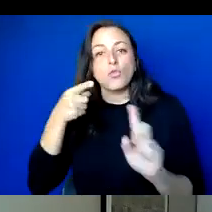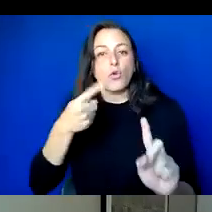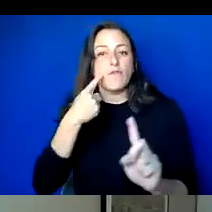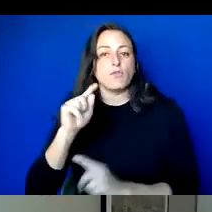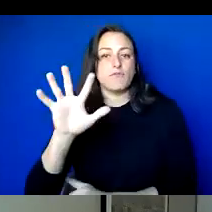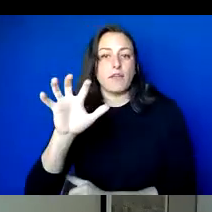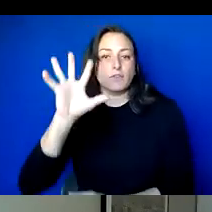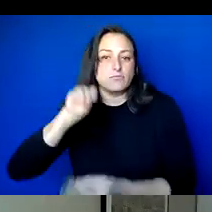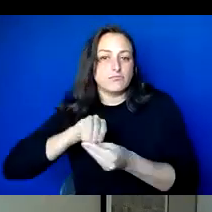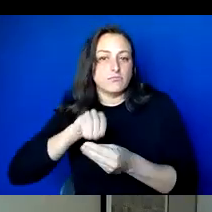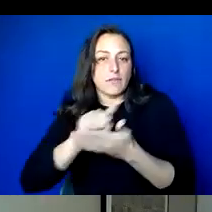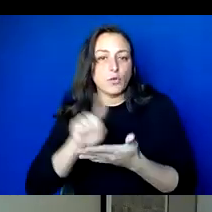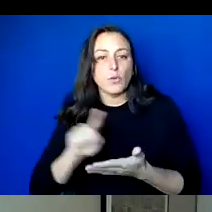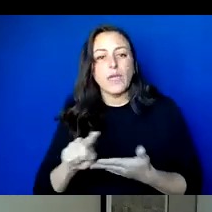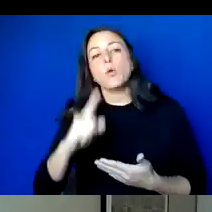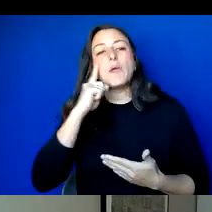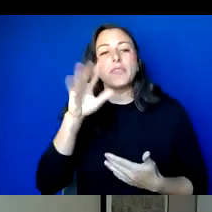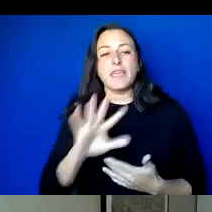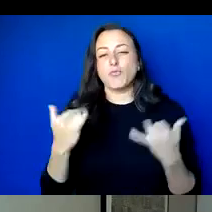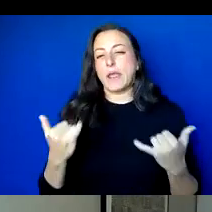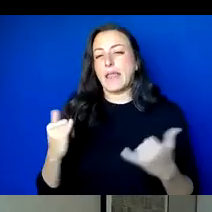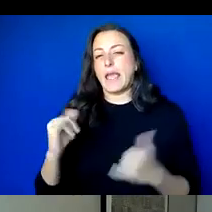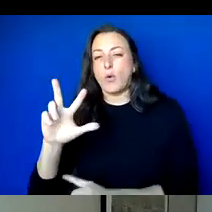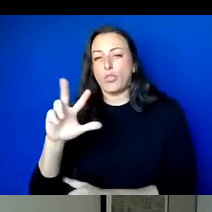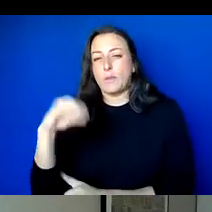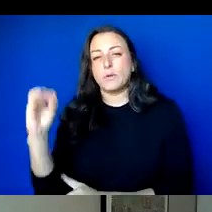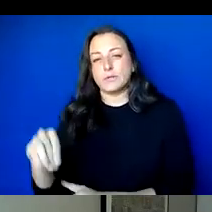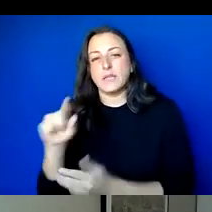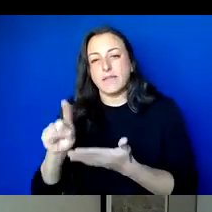we're probably close to about three percent right now, and that three percent goal is really the